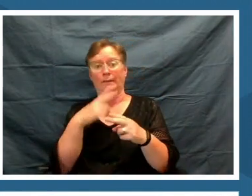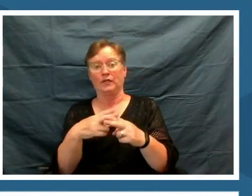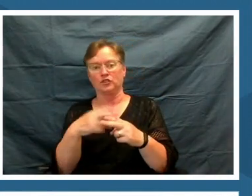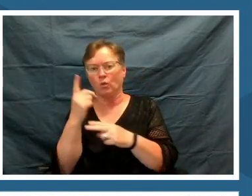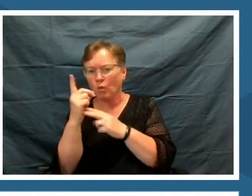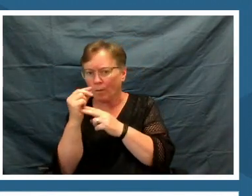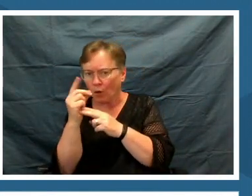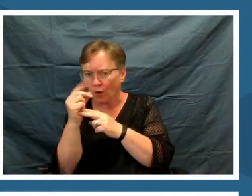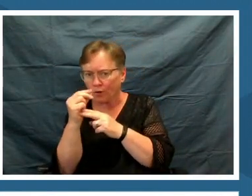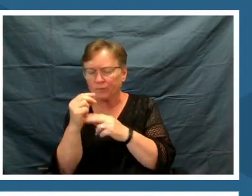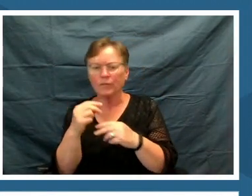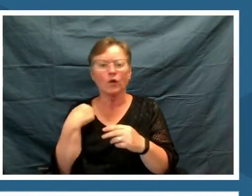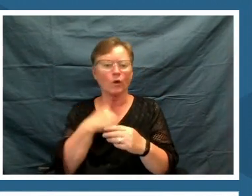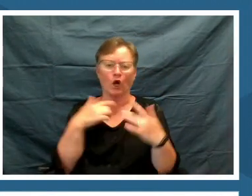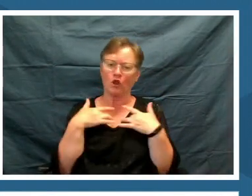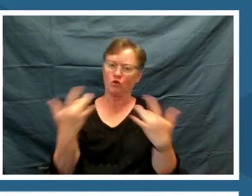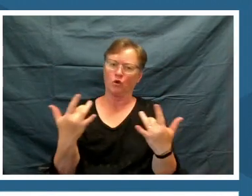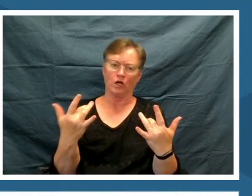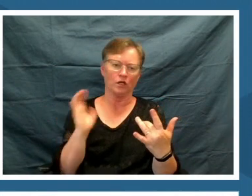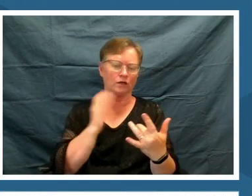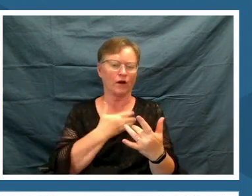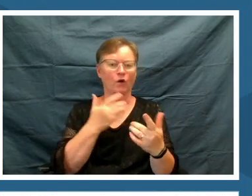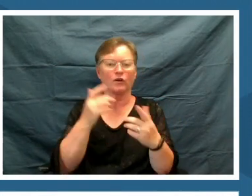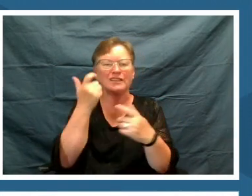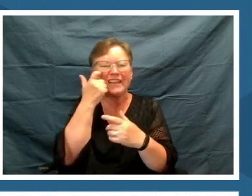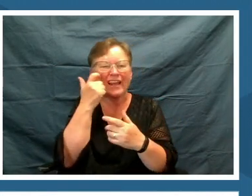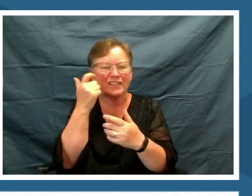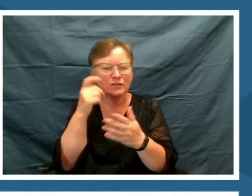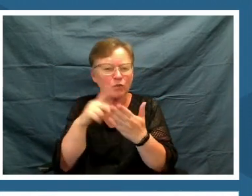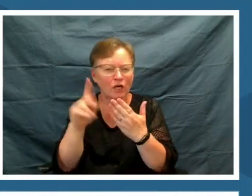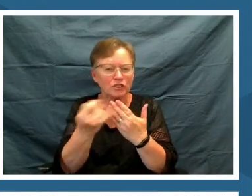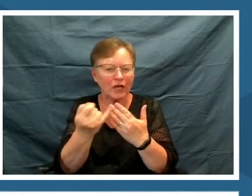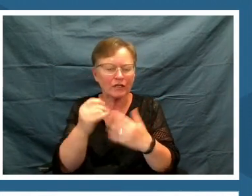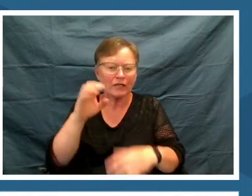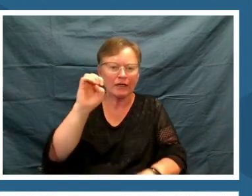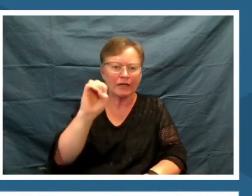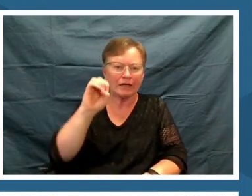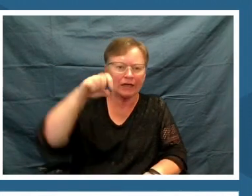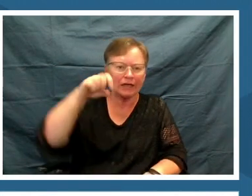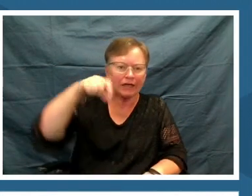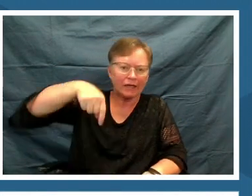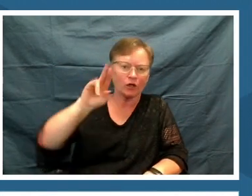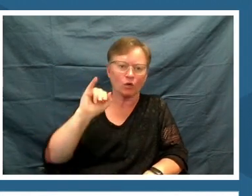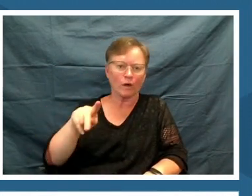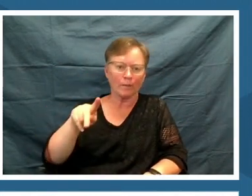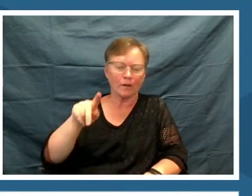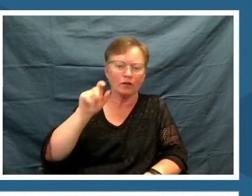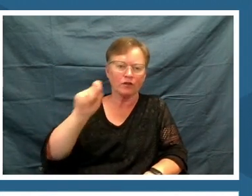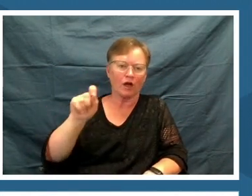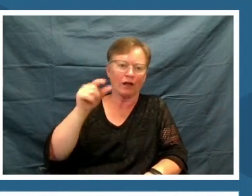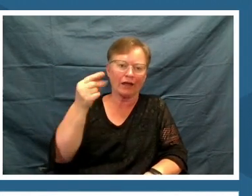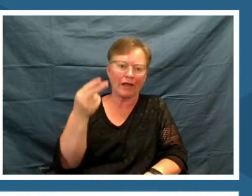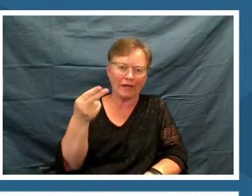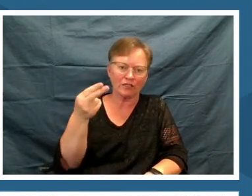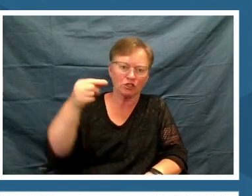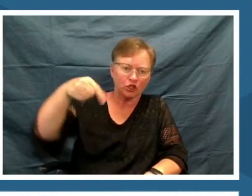latest project um equip hq dot org